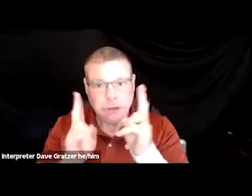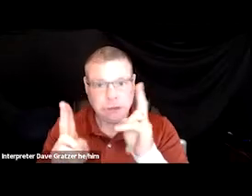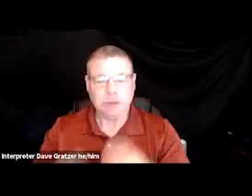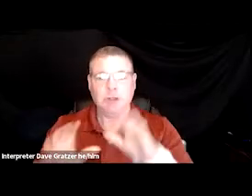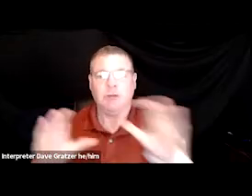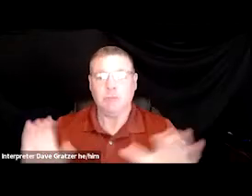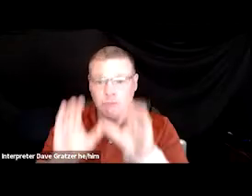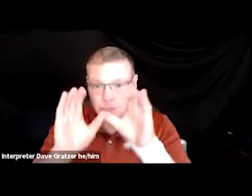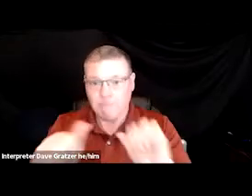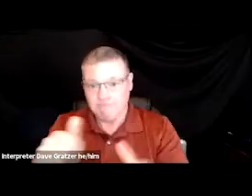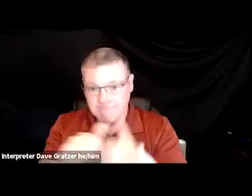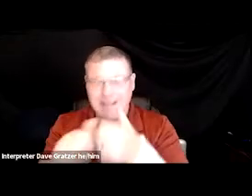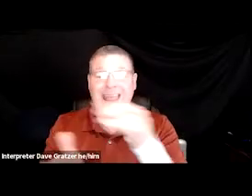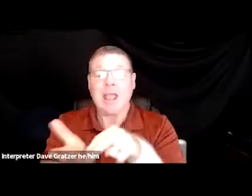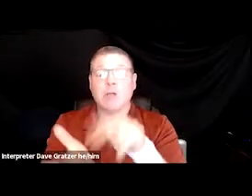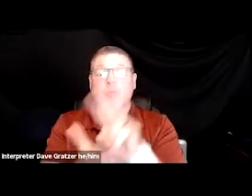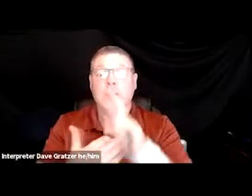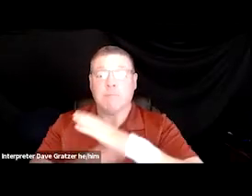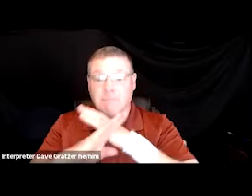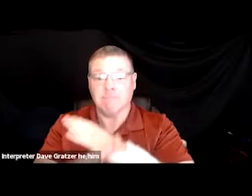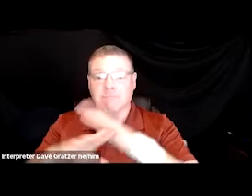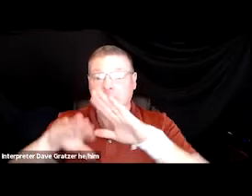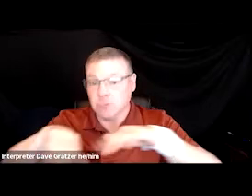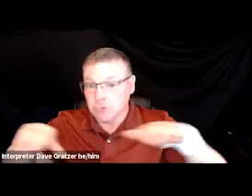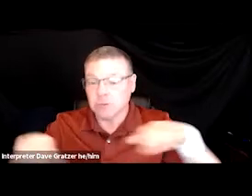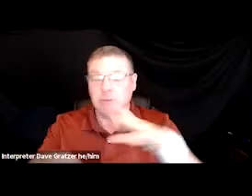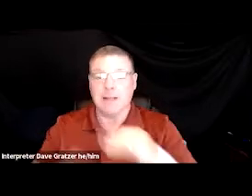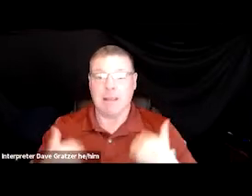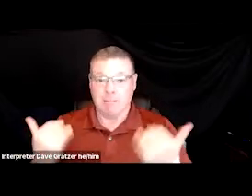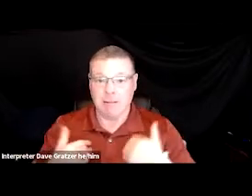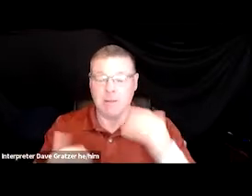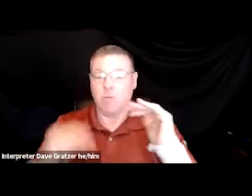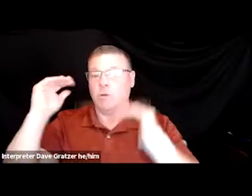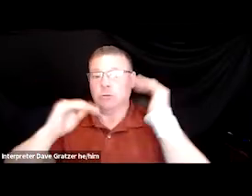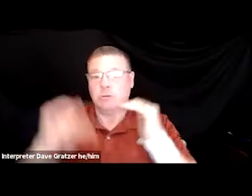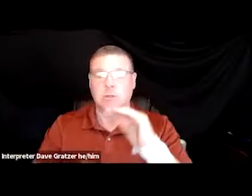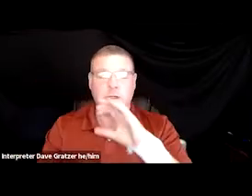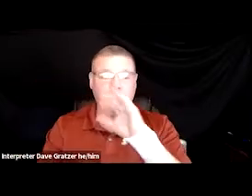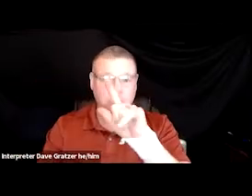and relapse prevention to children, adolescents, or adults 24/7.